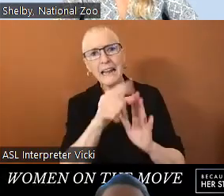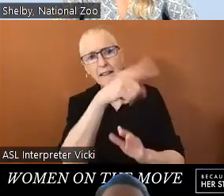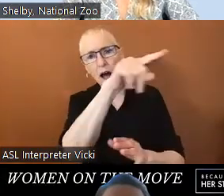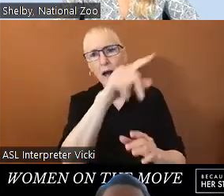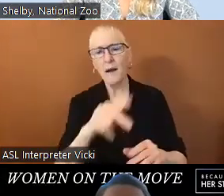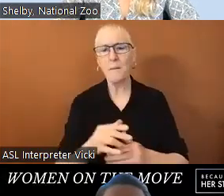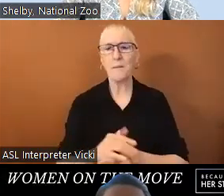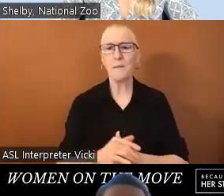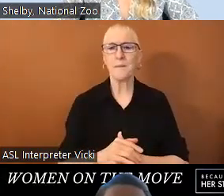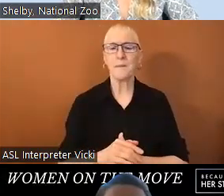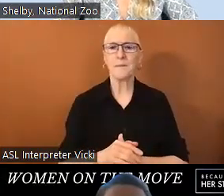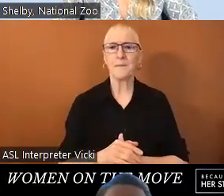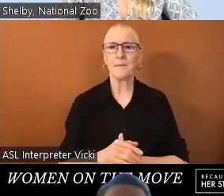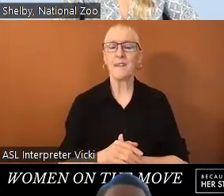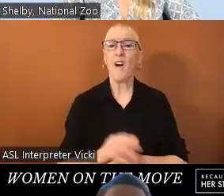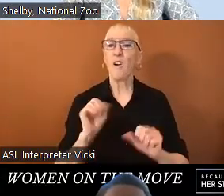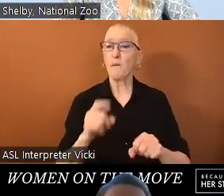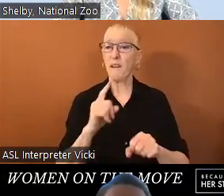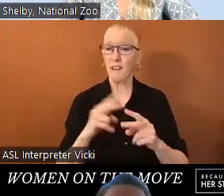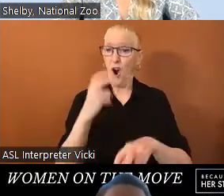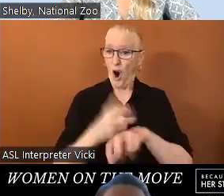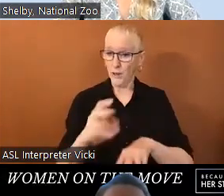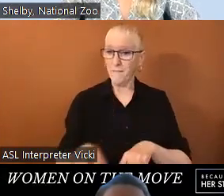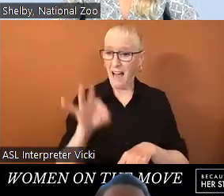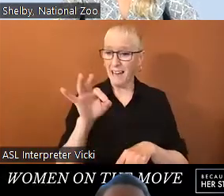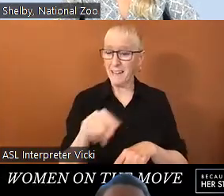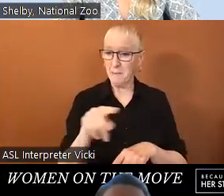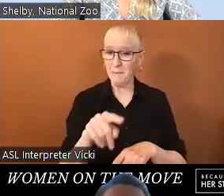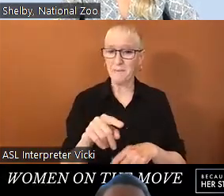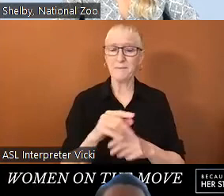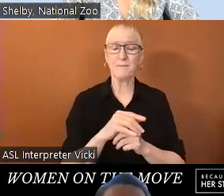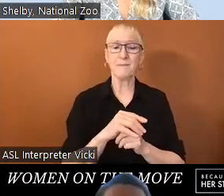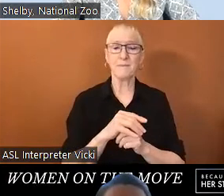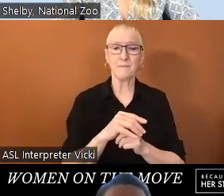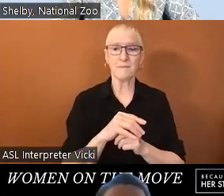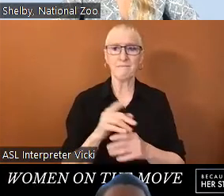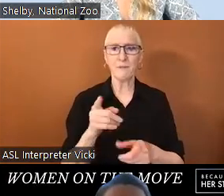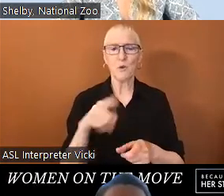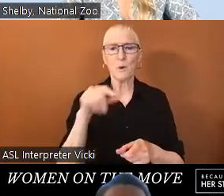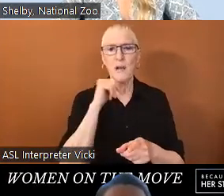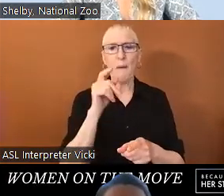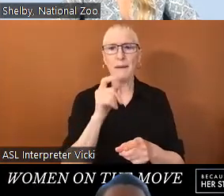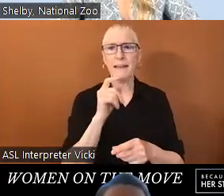Shelby: So it could be really hard to find them. You're, you know, you're not going to be fishing like normal,